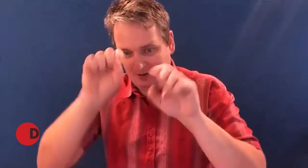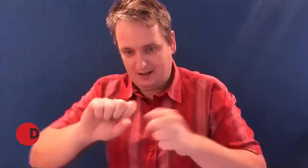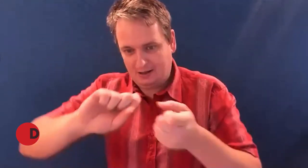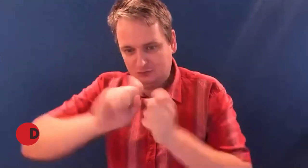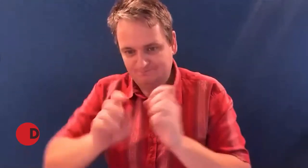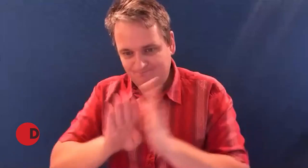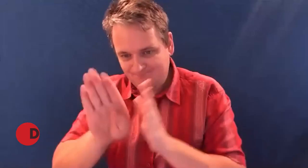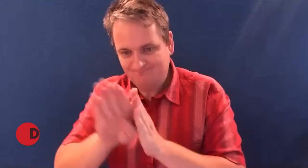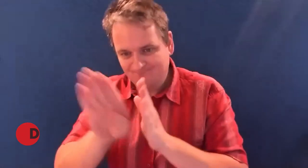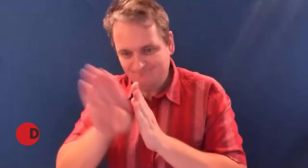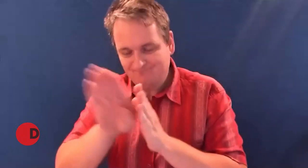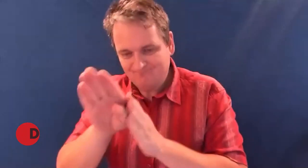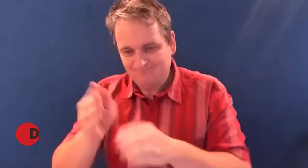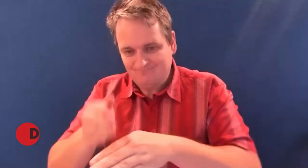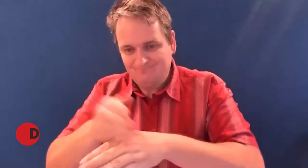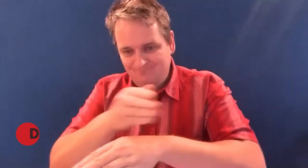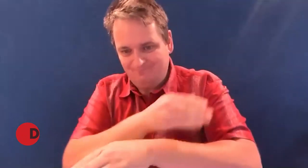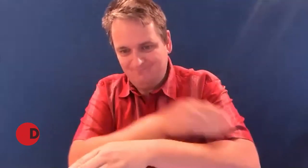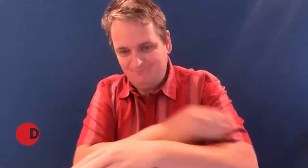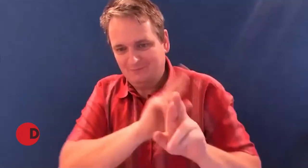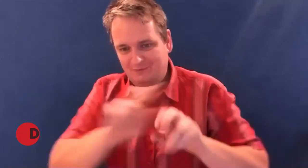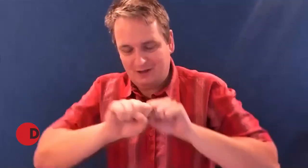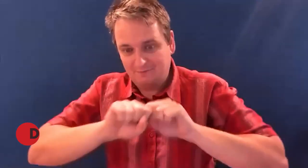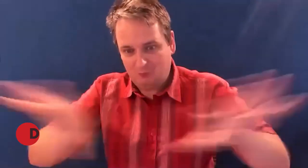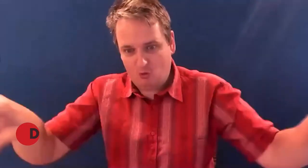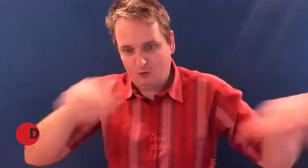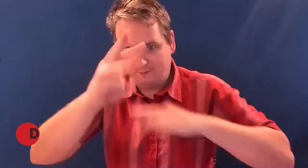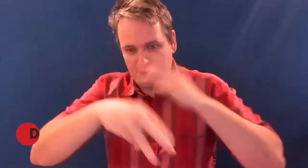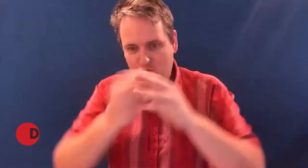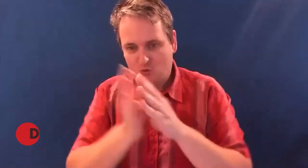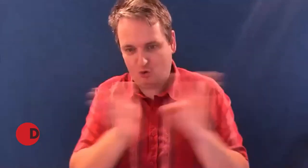It needed further development before it could be released.